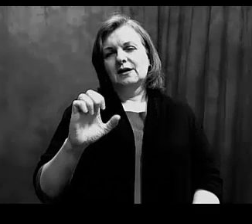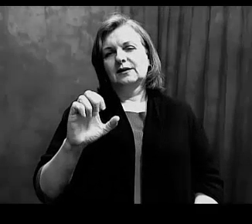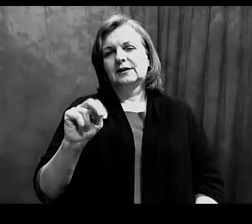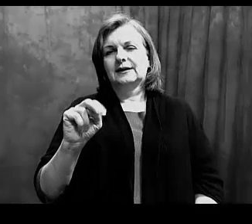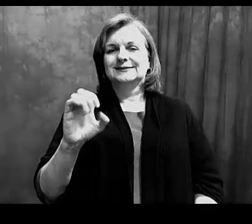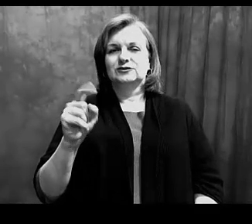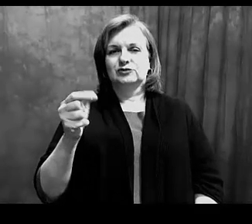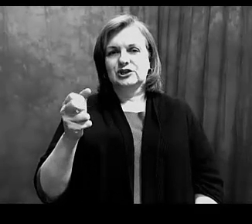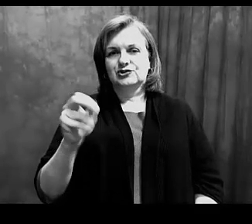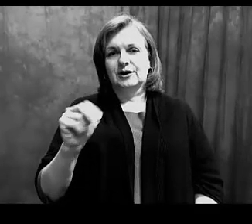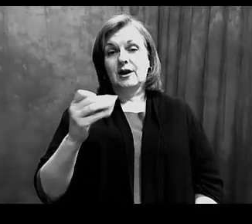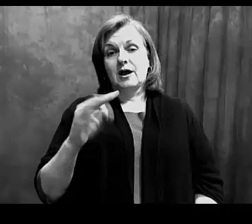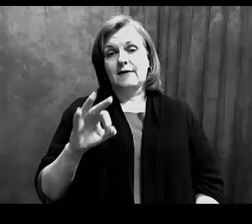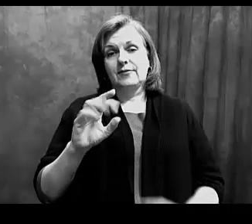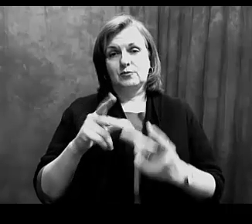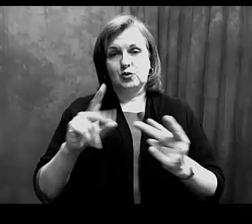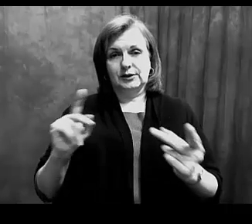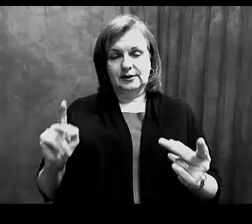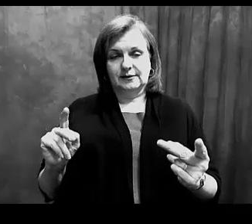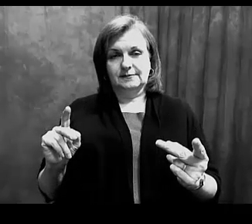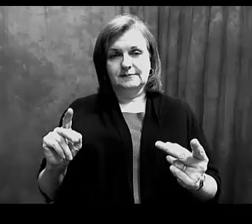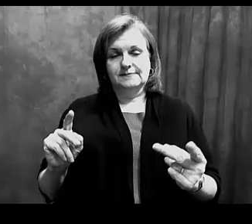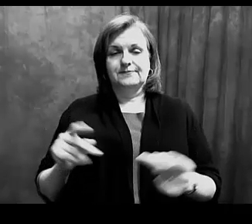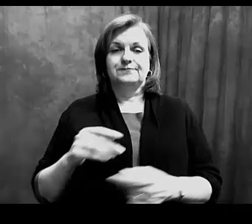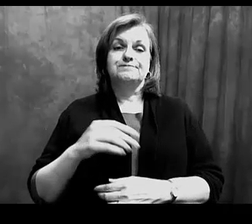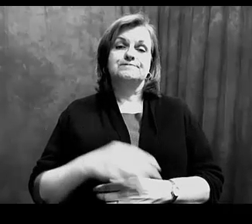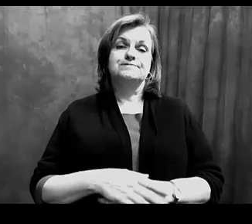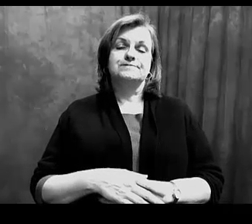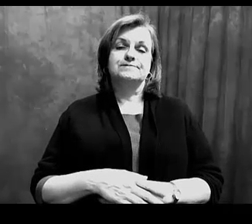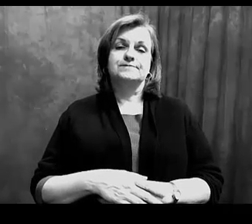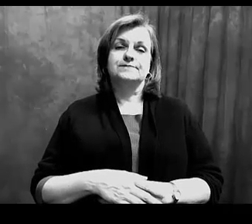of proteins